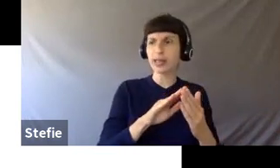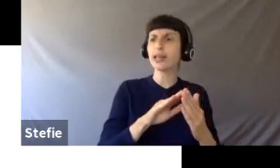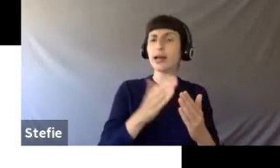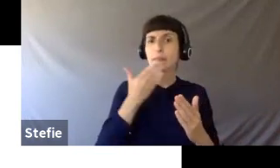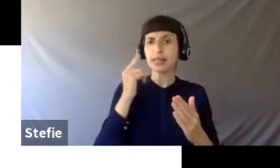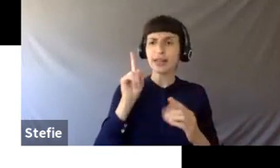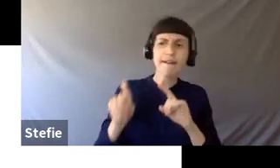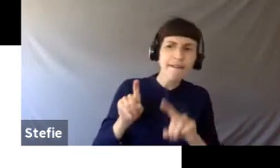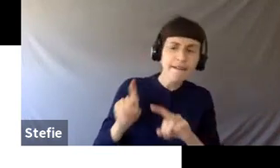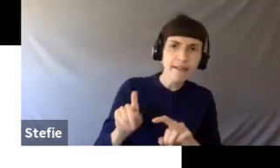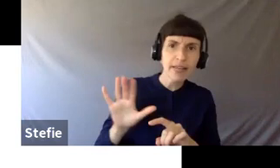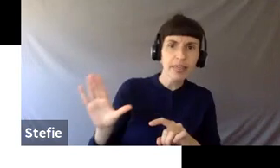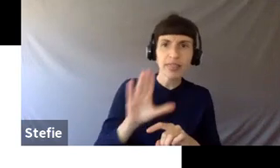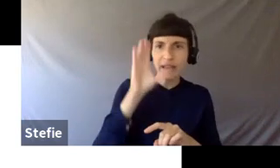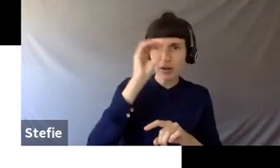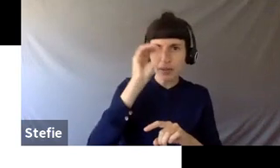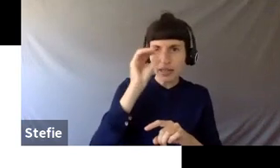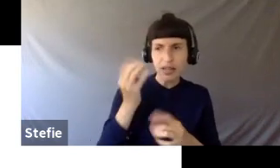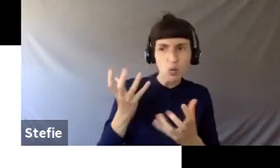What to I do with your channel?